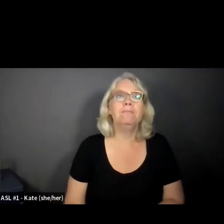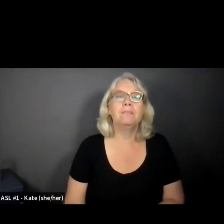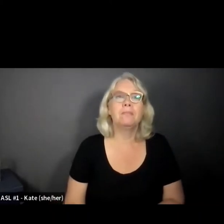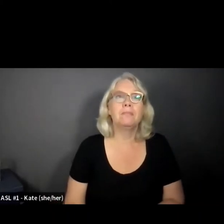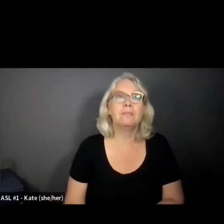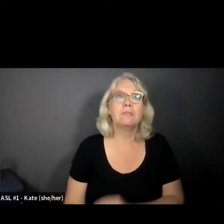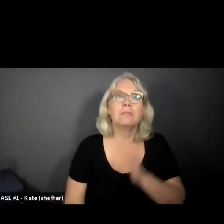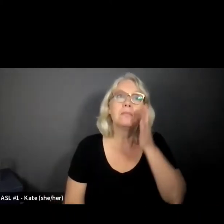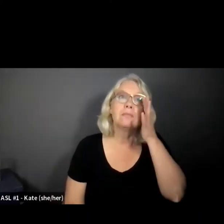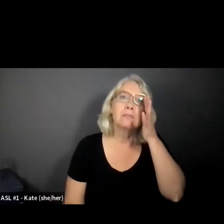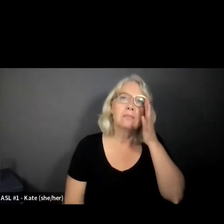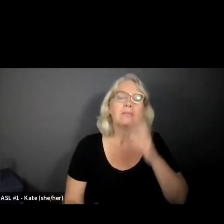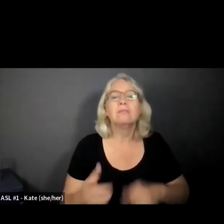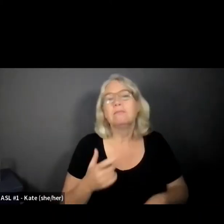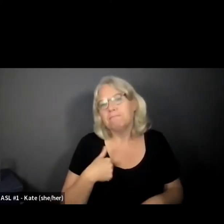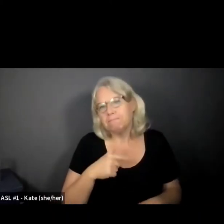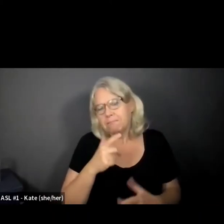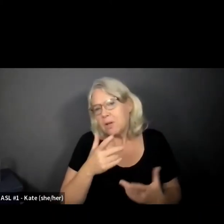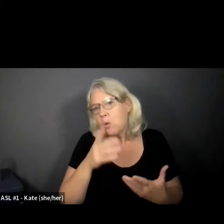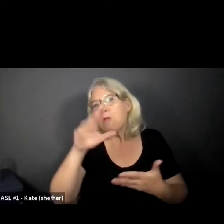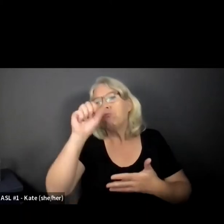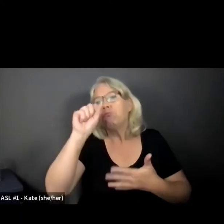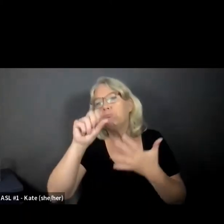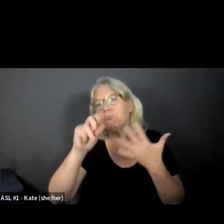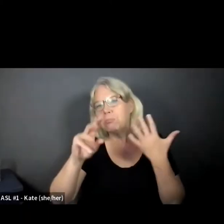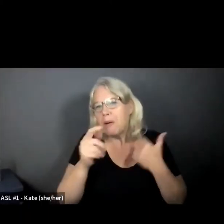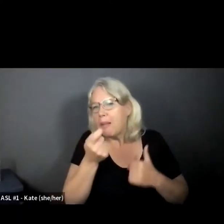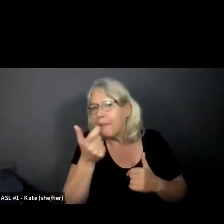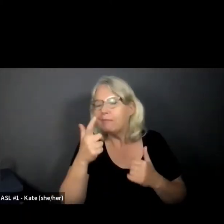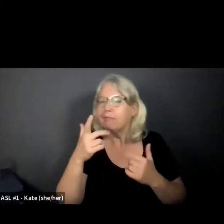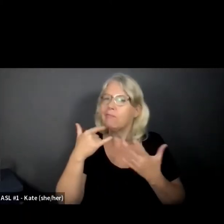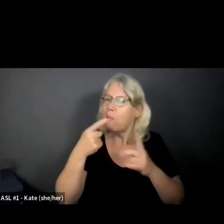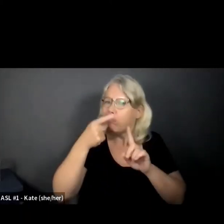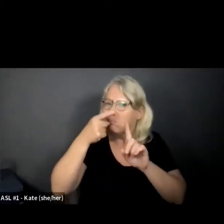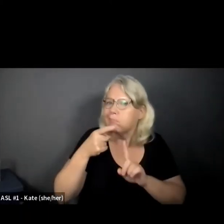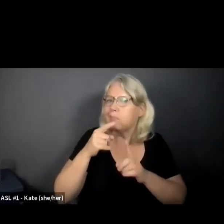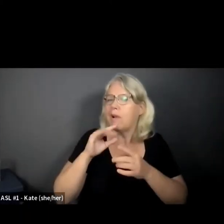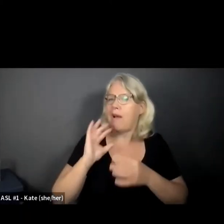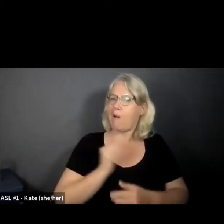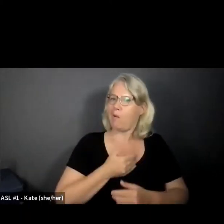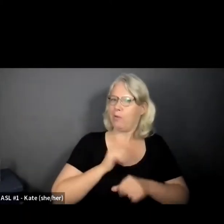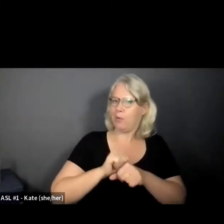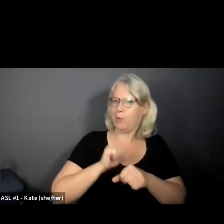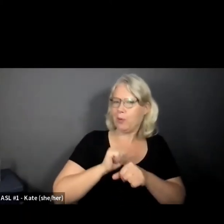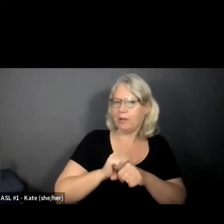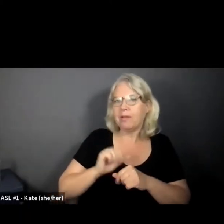SELECT HIGHLIGHTS OF ARCH'S WORK AND ACHIEVEMENTS FOR THE PERIOD SEPTEMBER 1, 2021, TO AUGUST